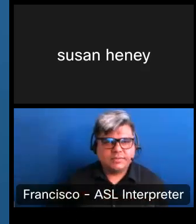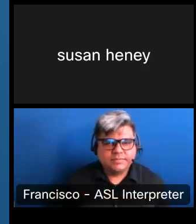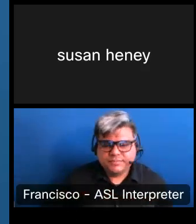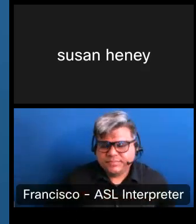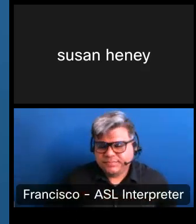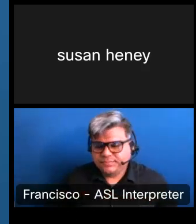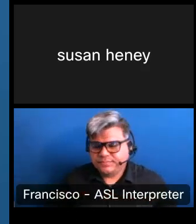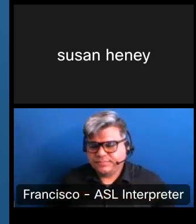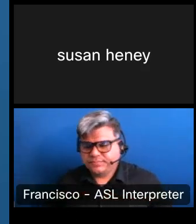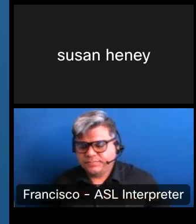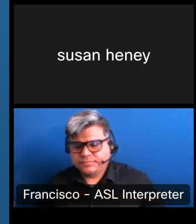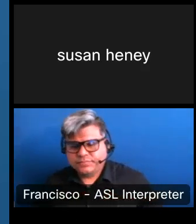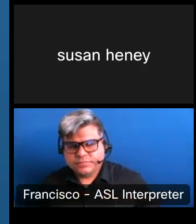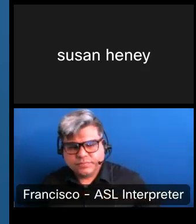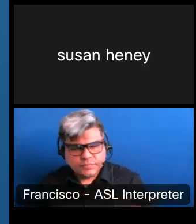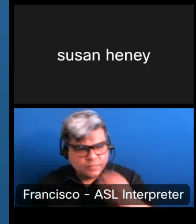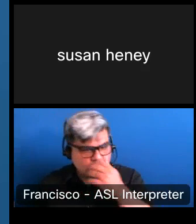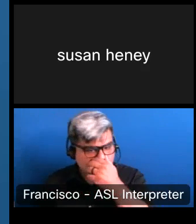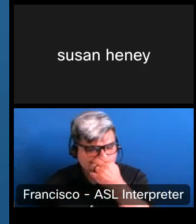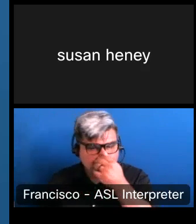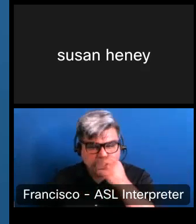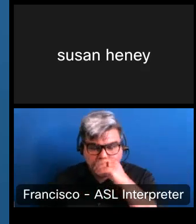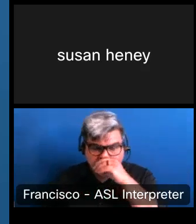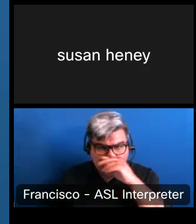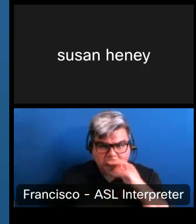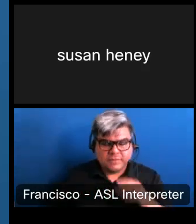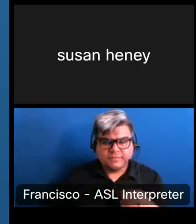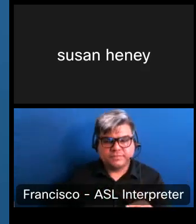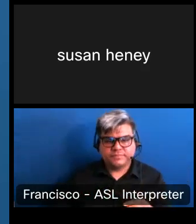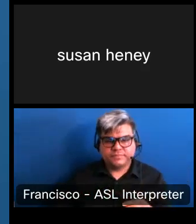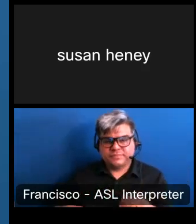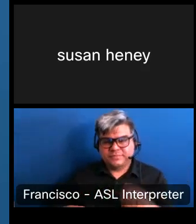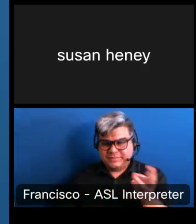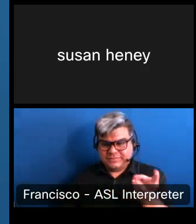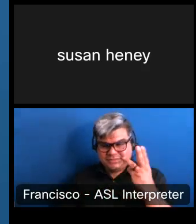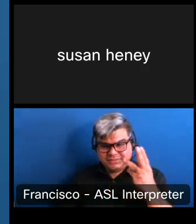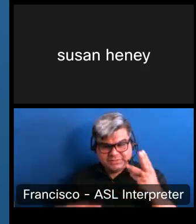The sum of the six individual race alone or in combination categories may add to more than the